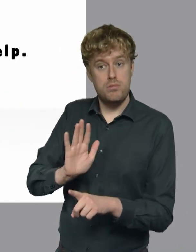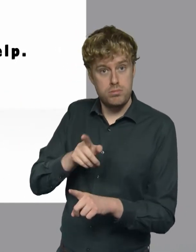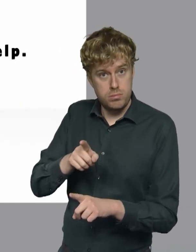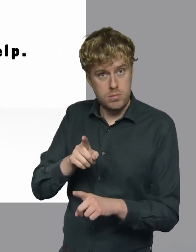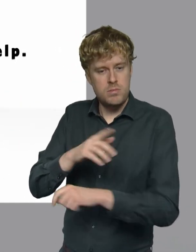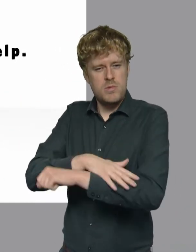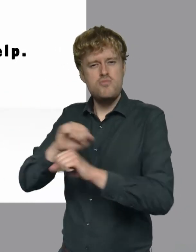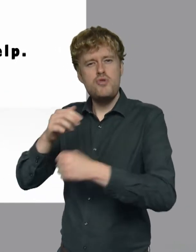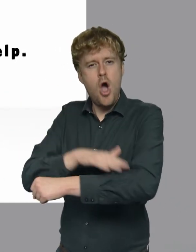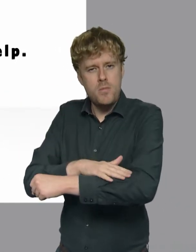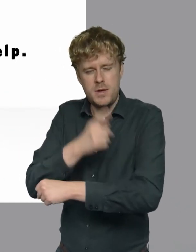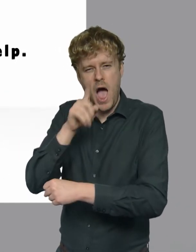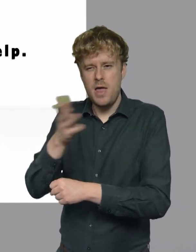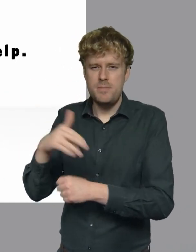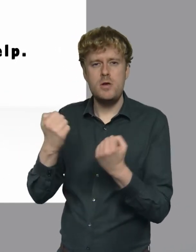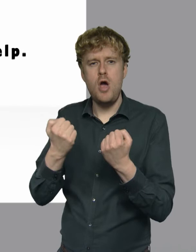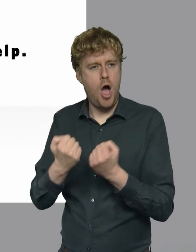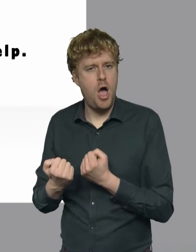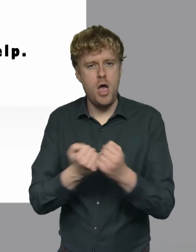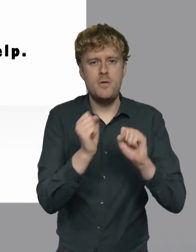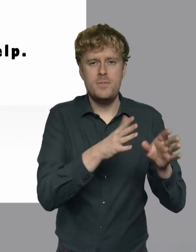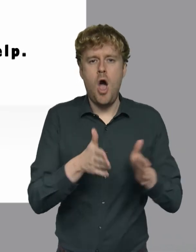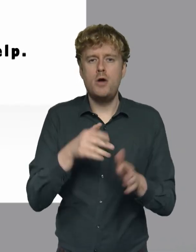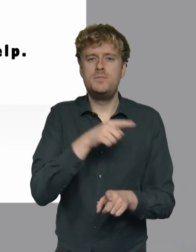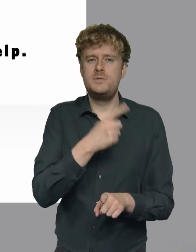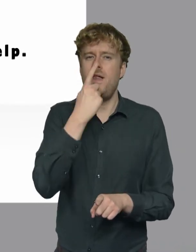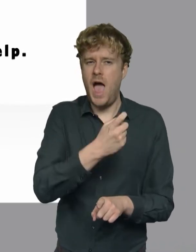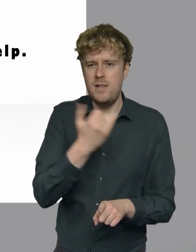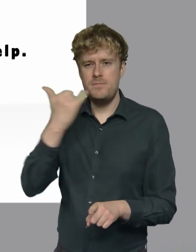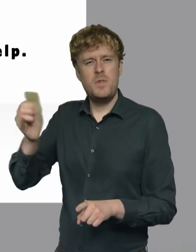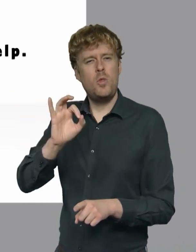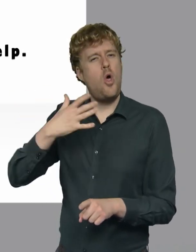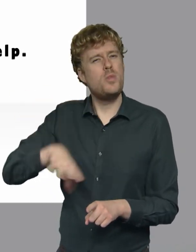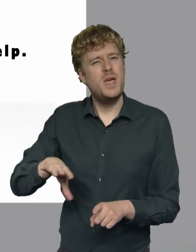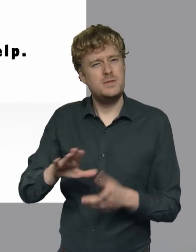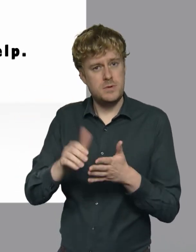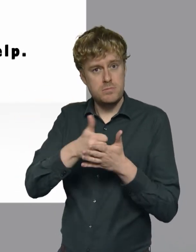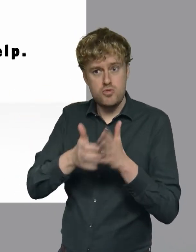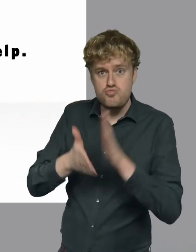like a broken arm can easily be taken to hospital in a car. You don't always need to call for an ambulance, but